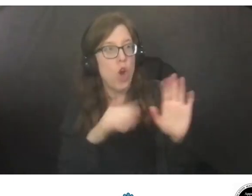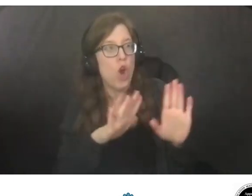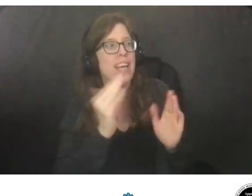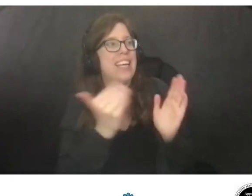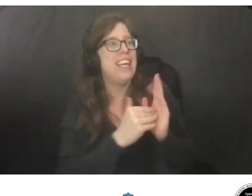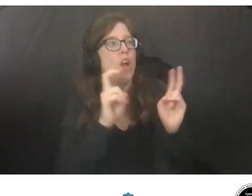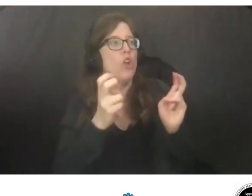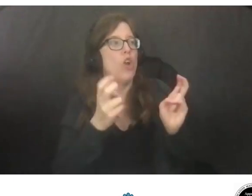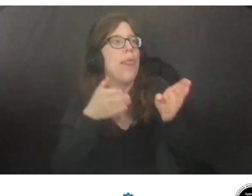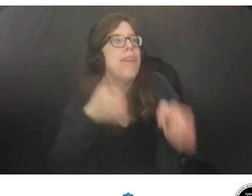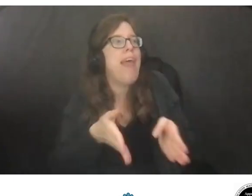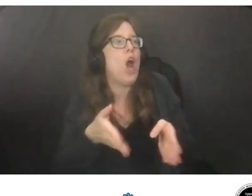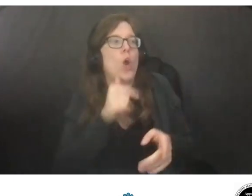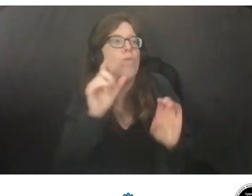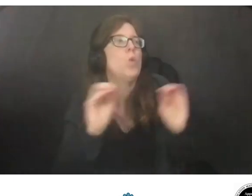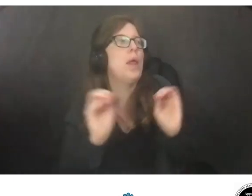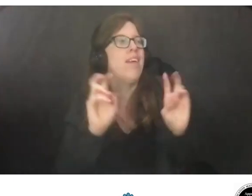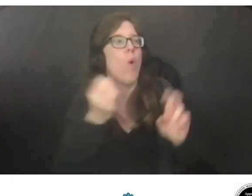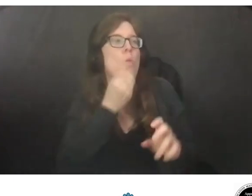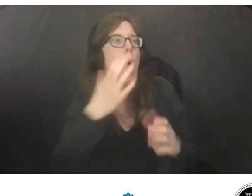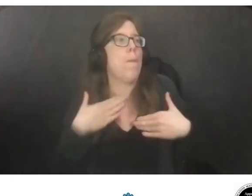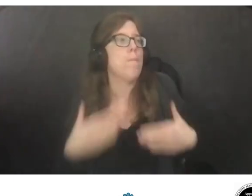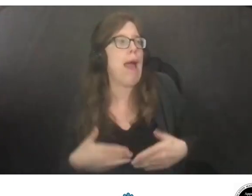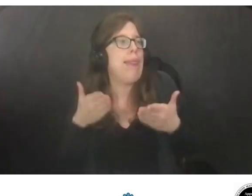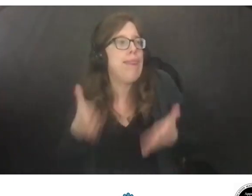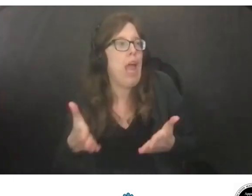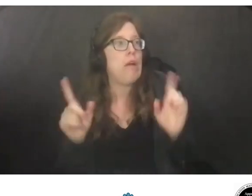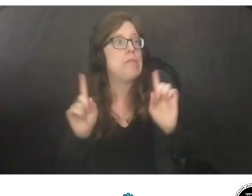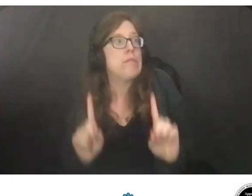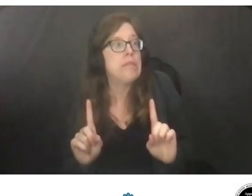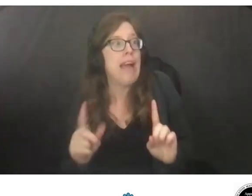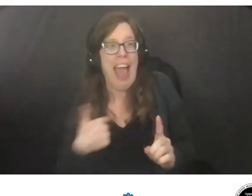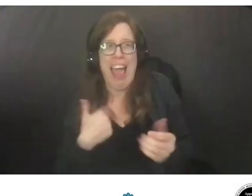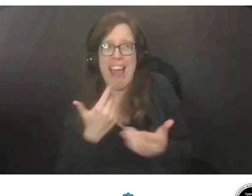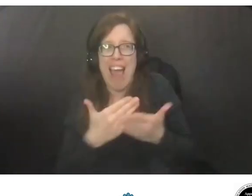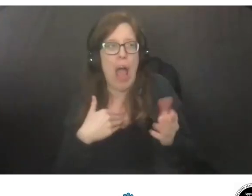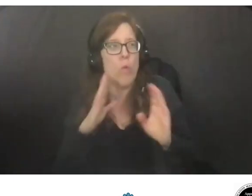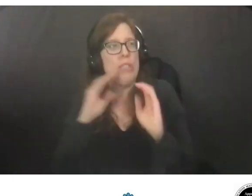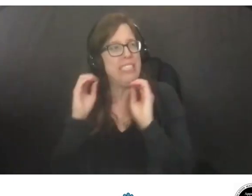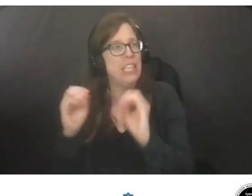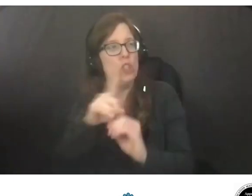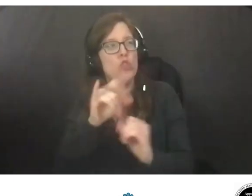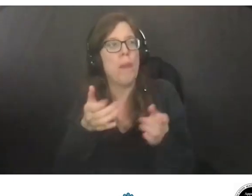just be a warm body, just come so that I can do this lesson. I already have everything planned."